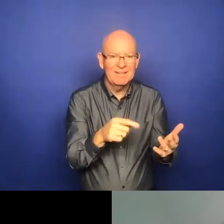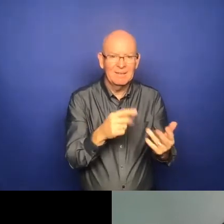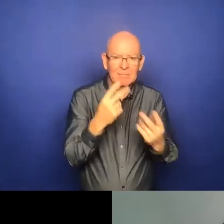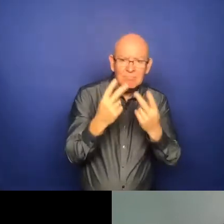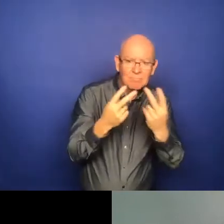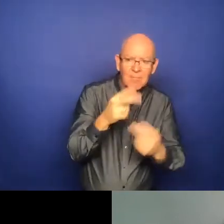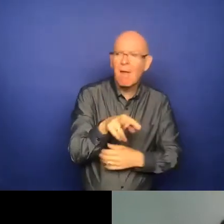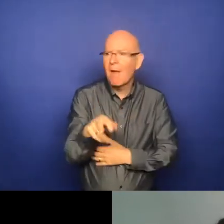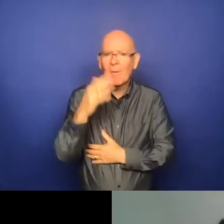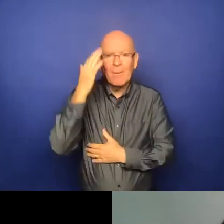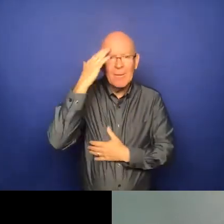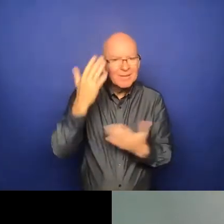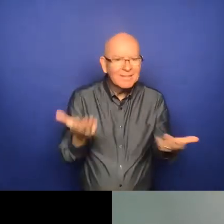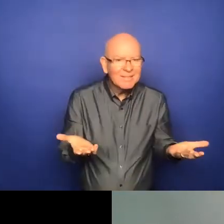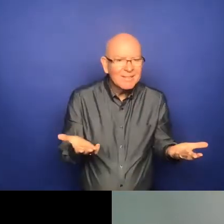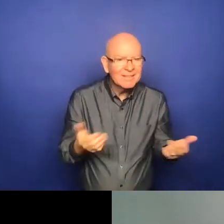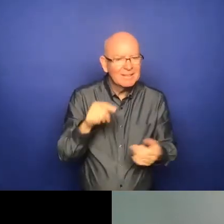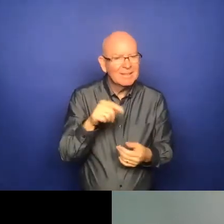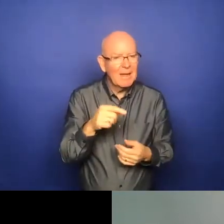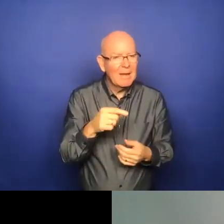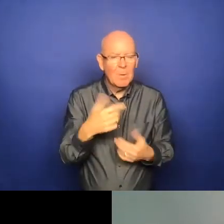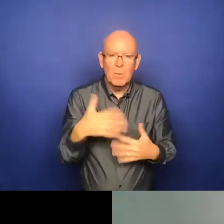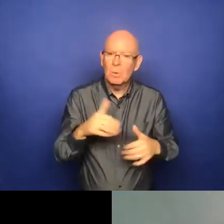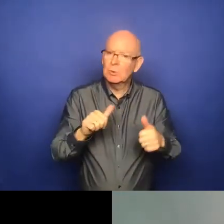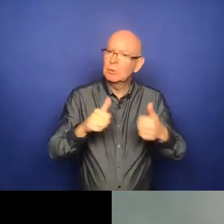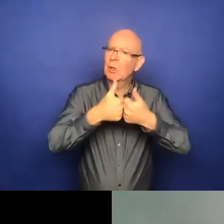included in that data collection, there will be bias in the results.